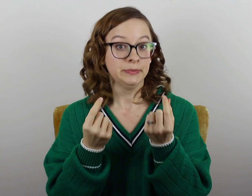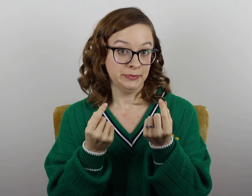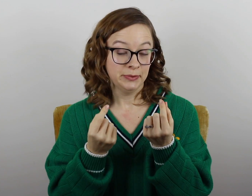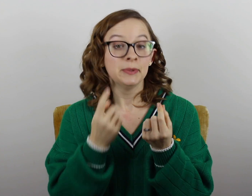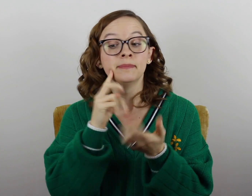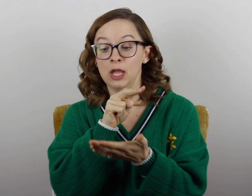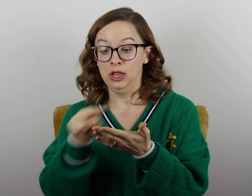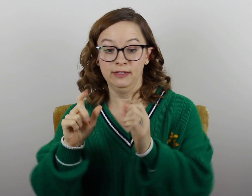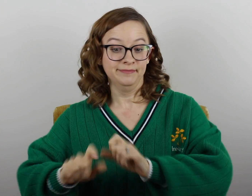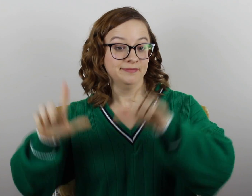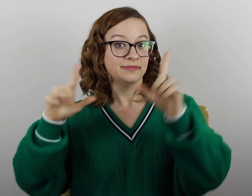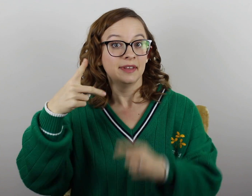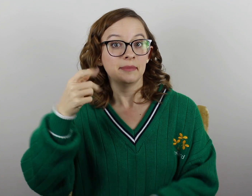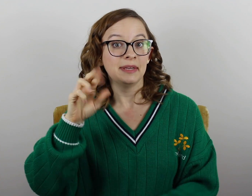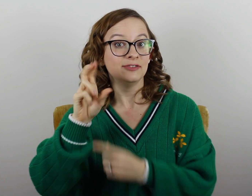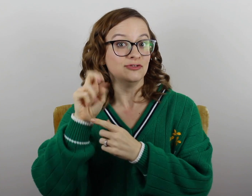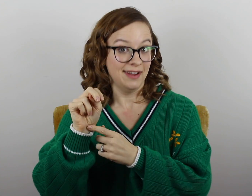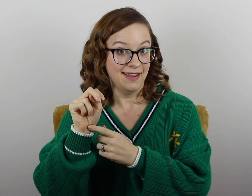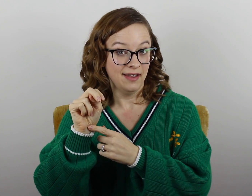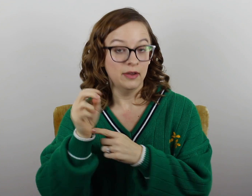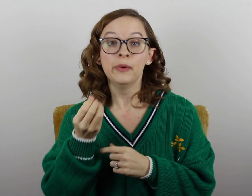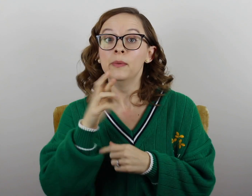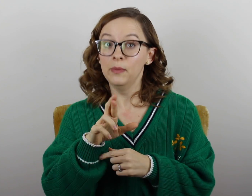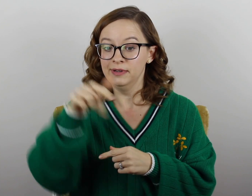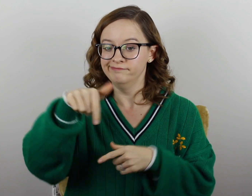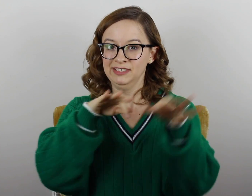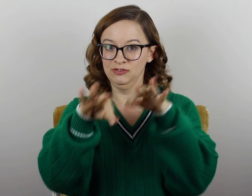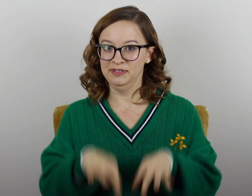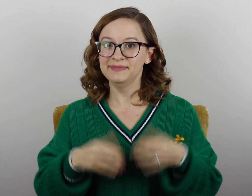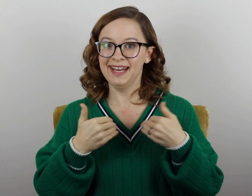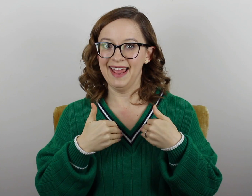If you want to provide support, you can take a look at our Patreon page